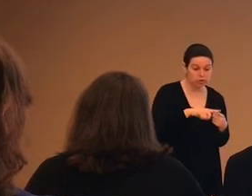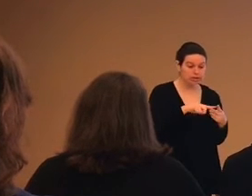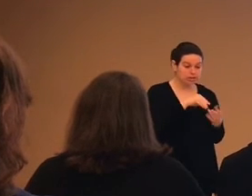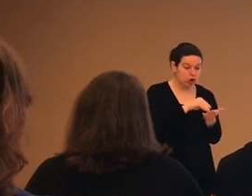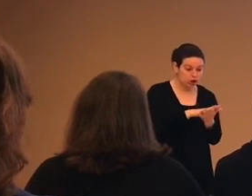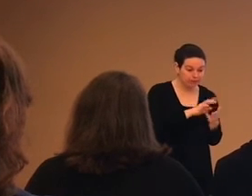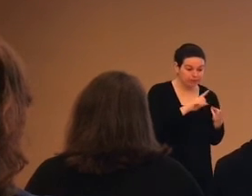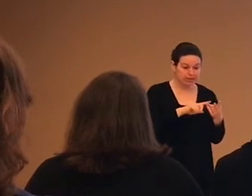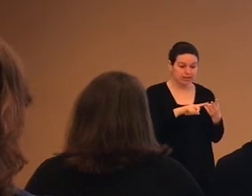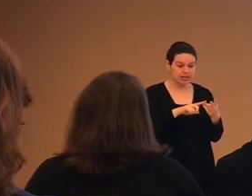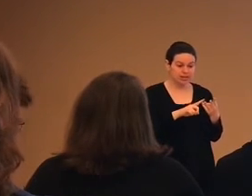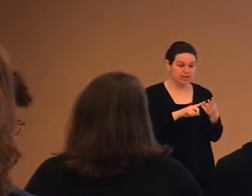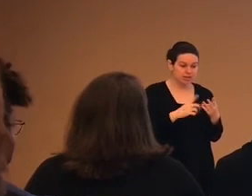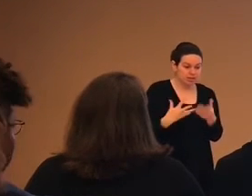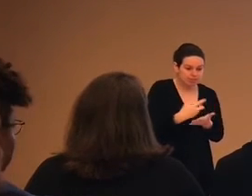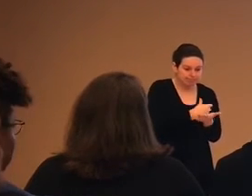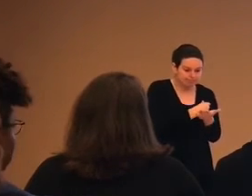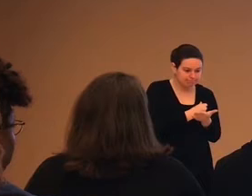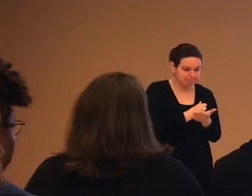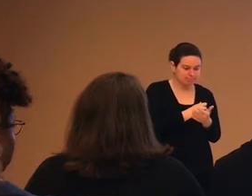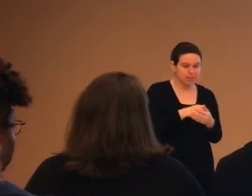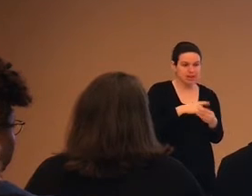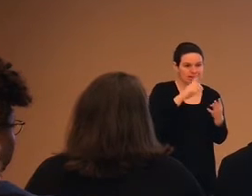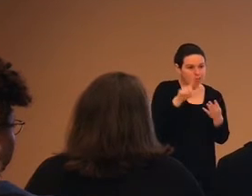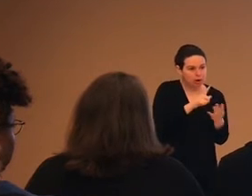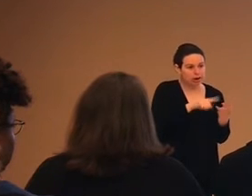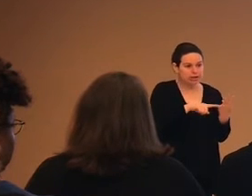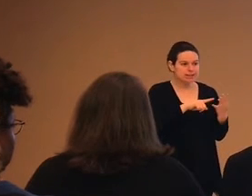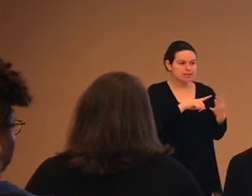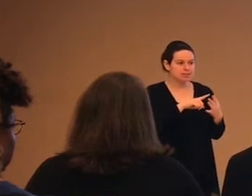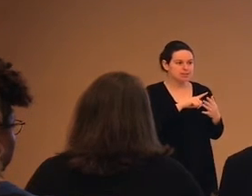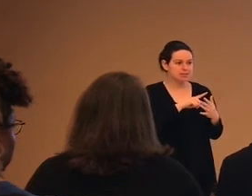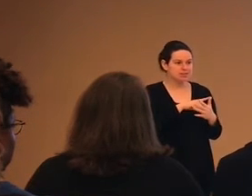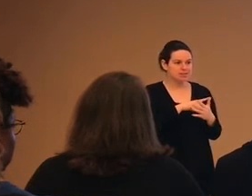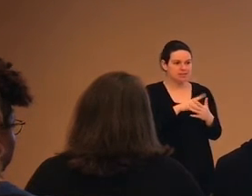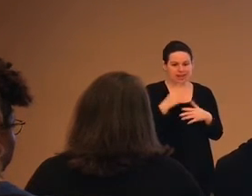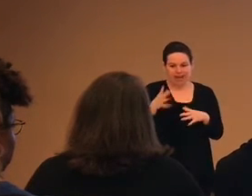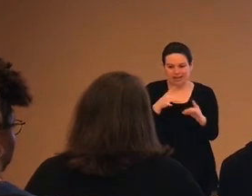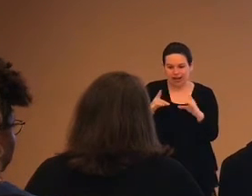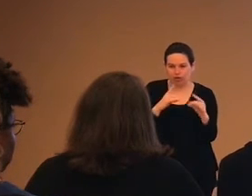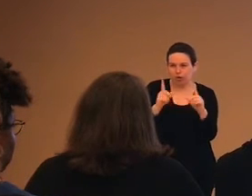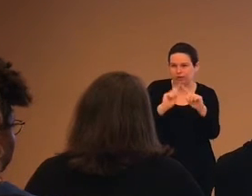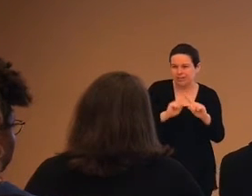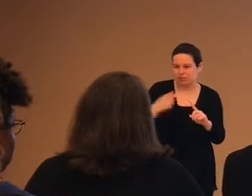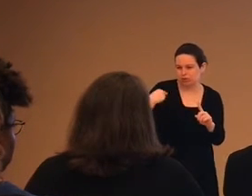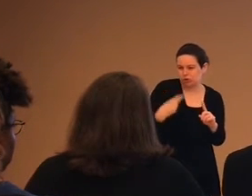curators of the collection librarians that gather from historic evidence primary sources